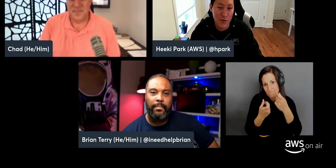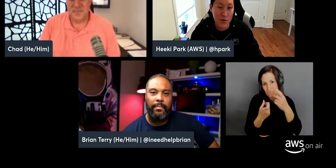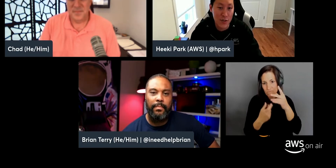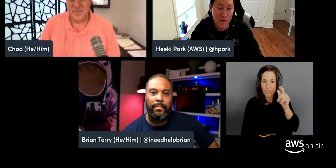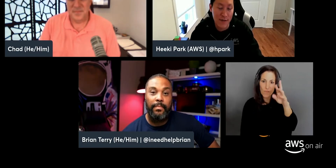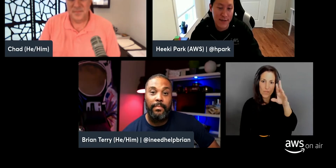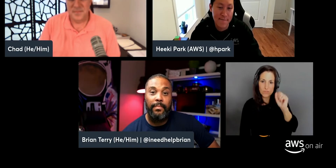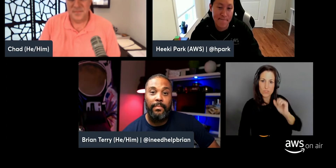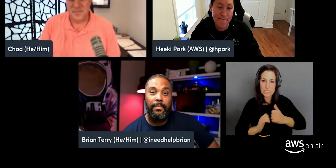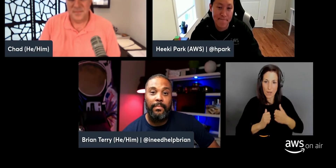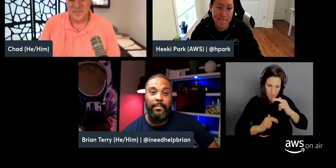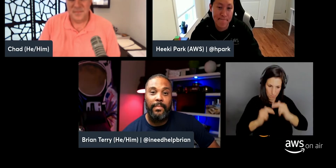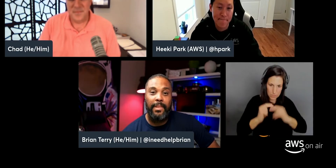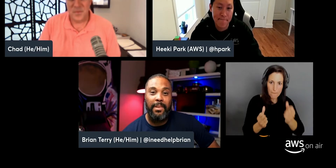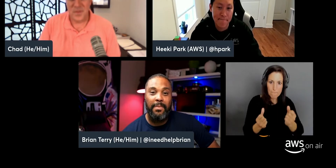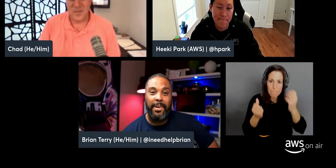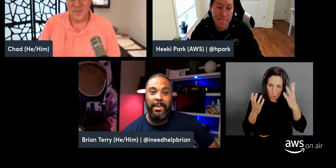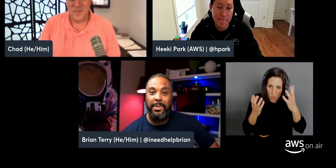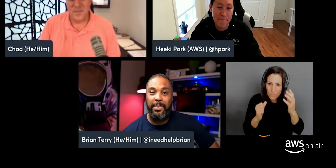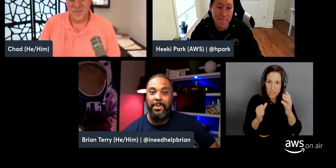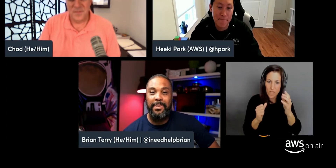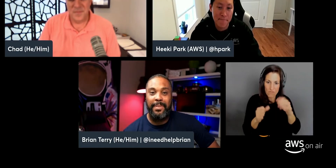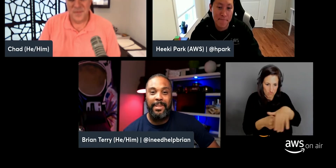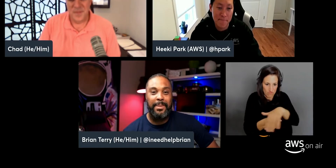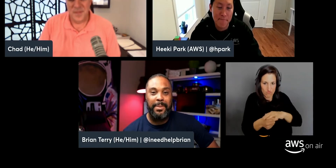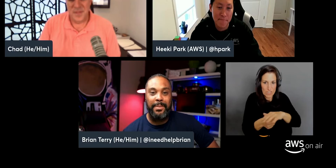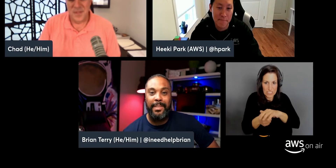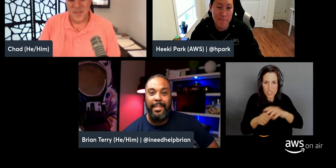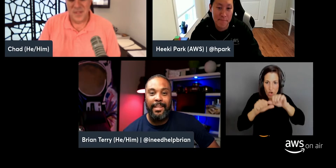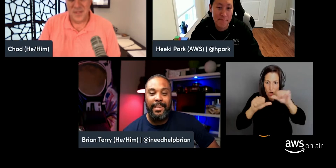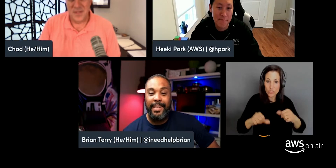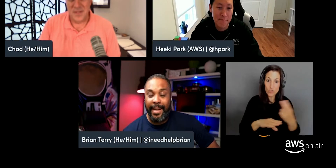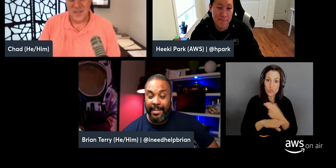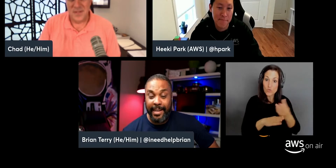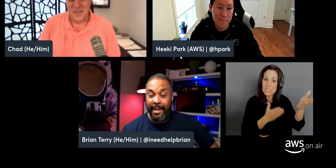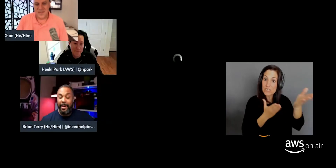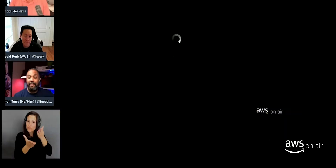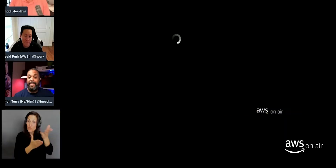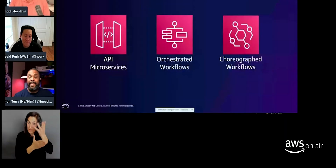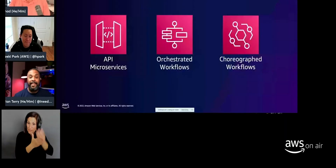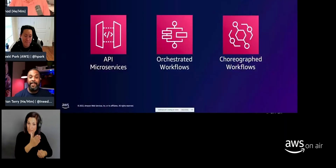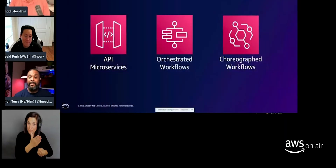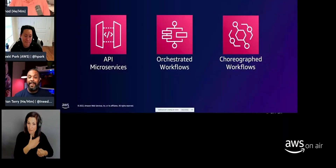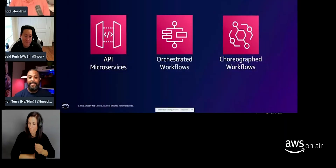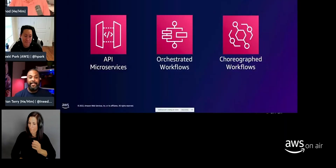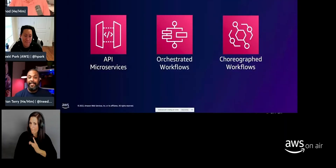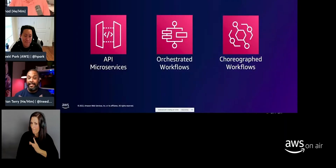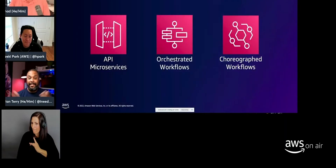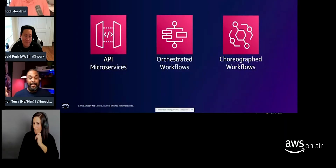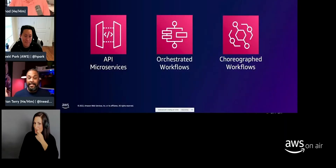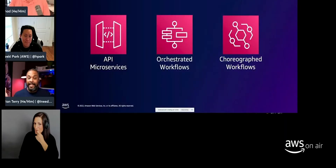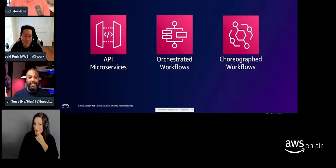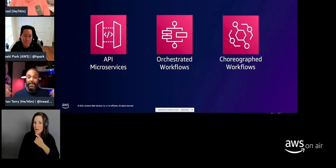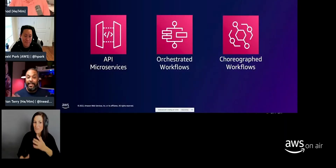using serverless? Sweet. - Very cool. Yeah. I'm excited to hear about it, so let's get into it.